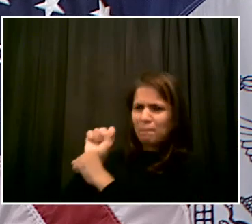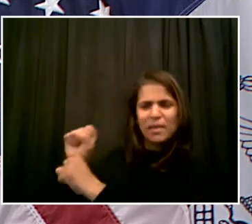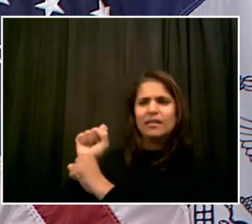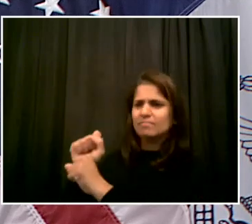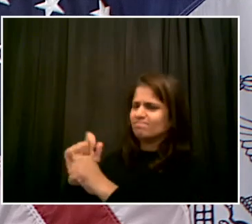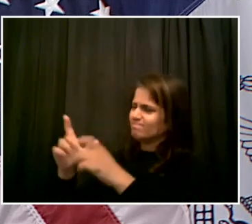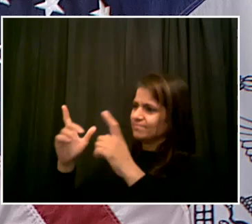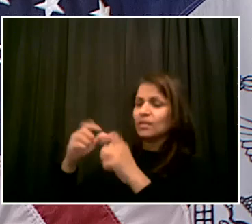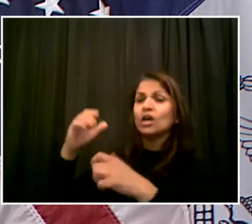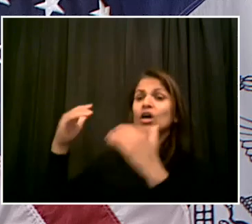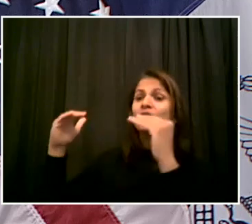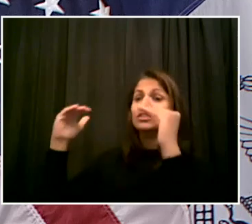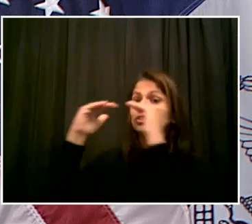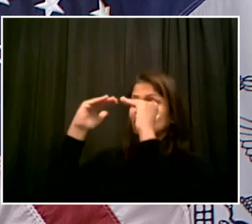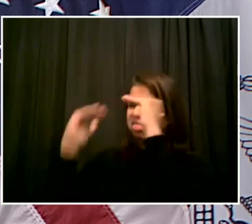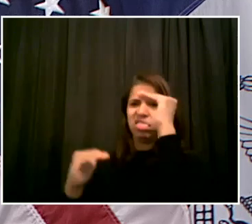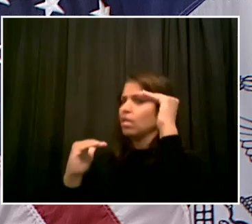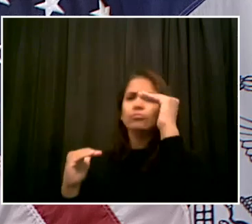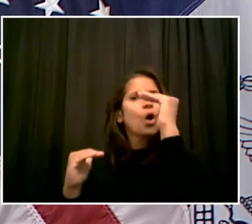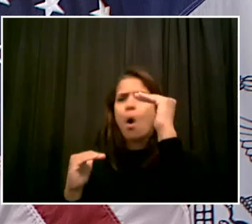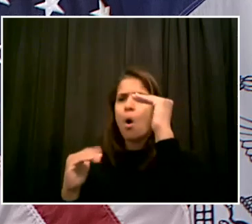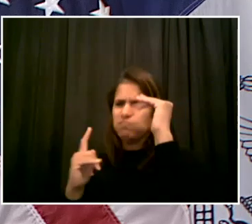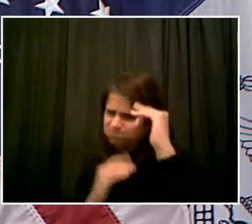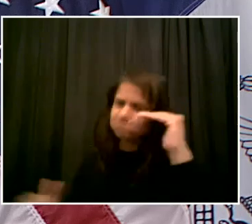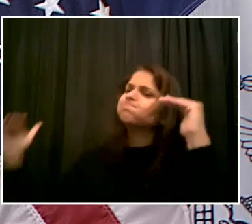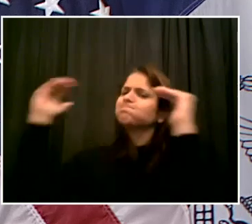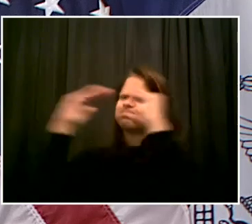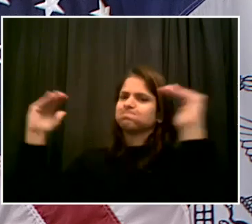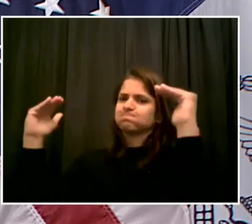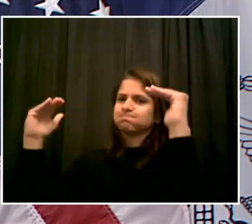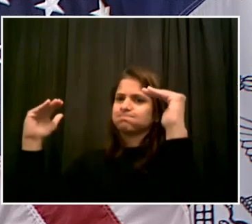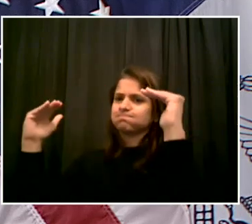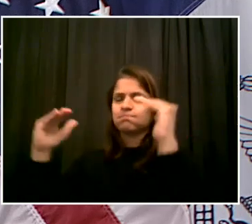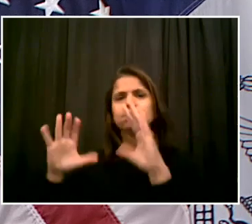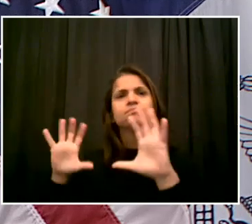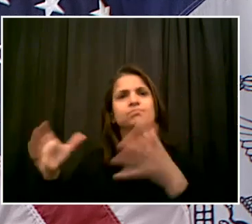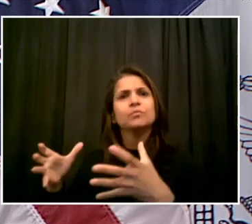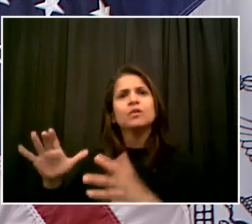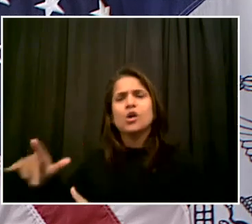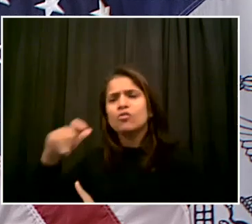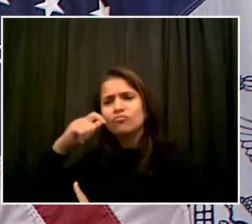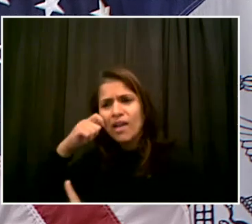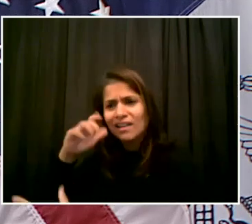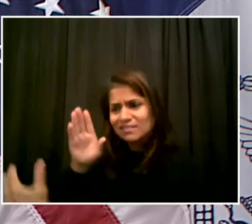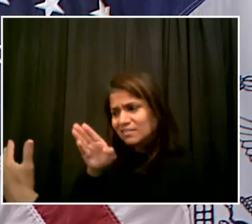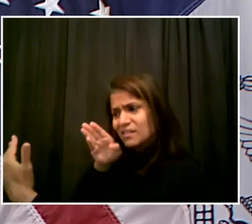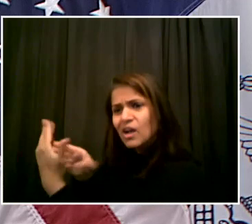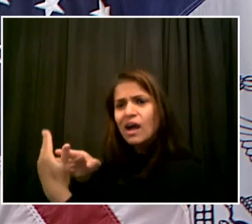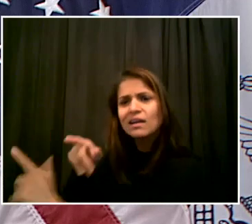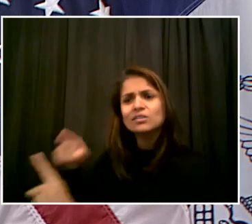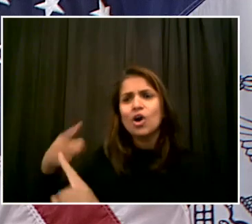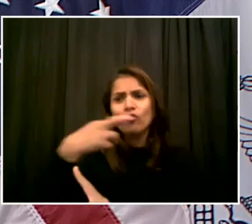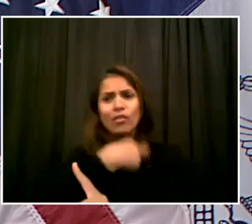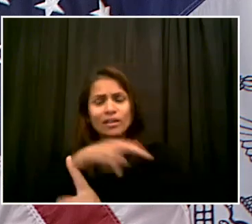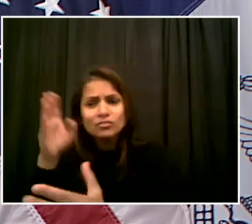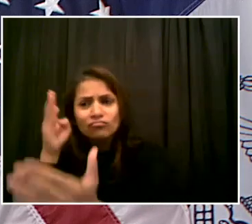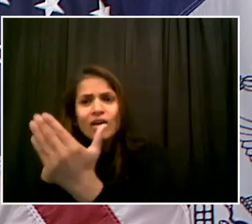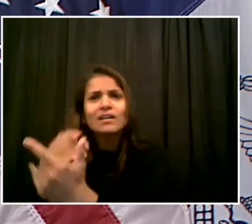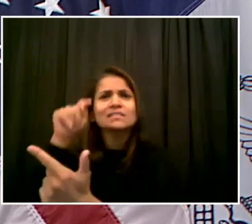THE HORRIBLE LEGACY OF DIVISION AND RACISM WHE SHE BEEN HANDED BY PREVIOUS GENERATIONS. WE HAVE TO OVERCOME ANDBE THE GREATEST